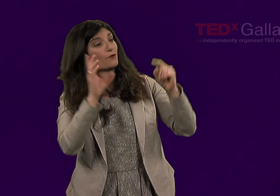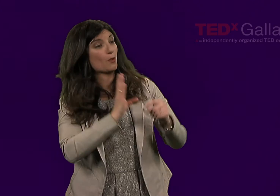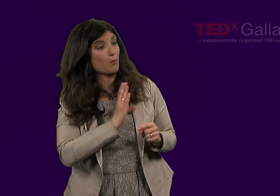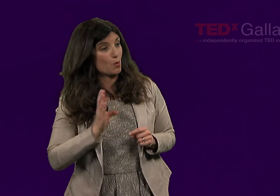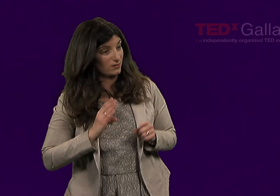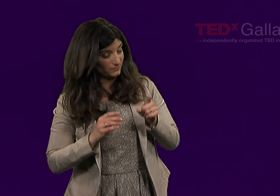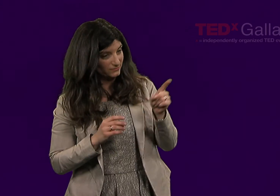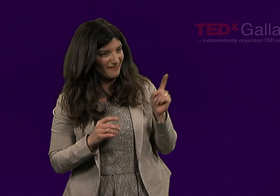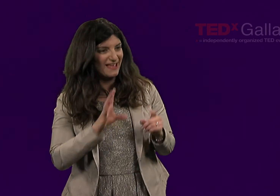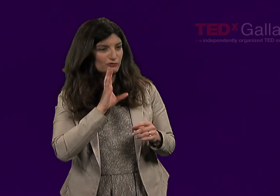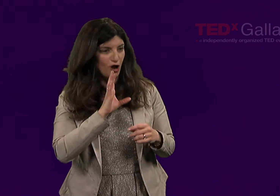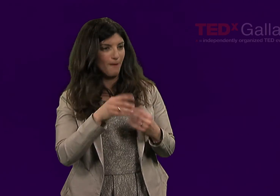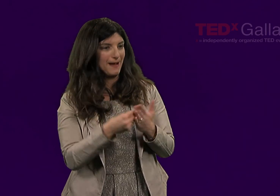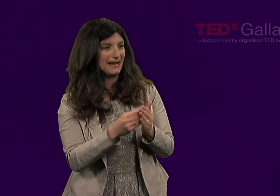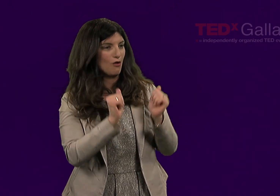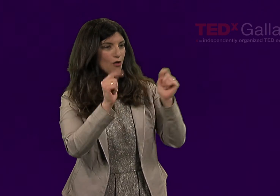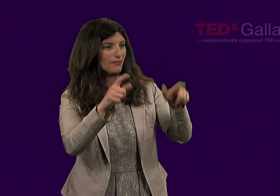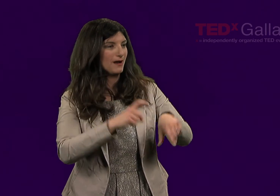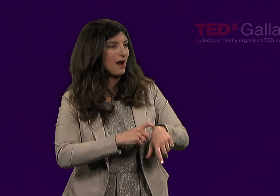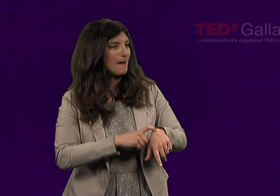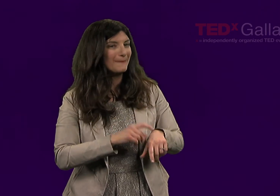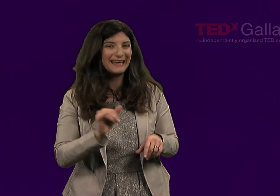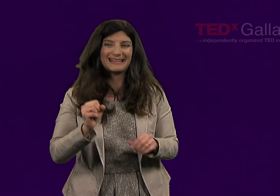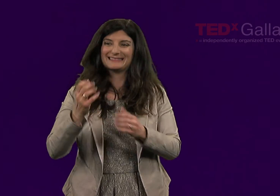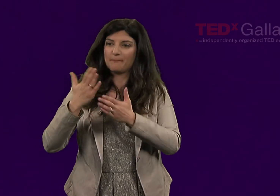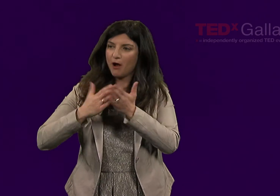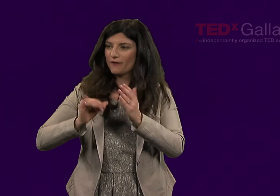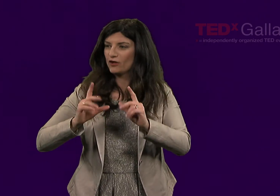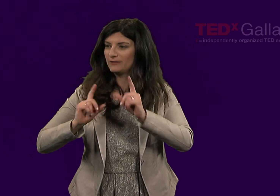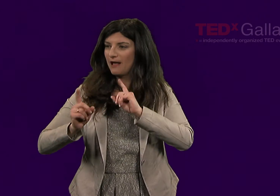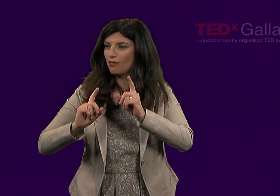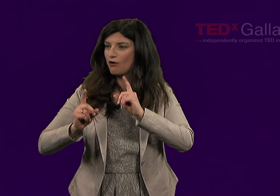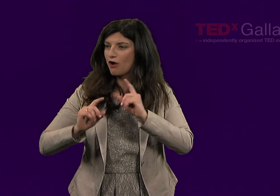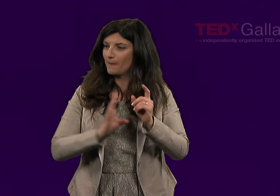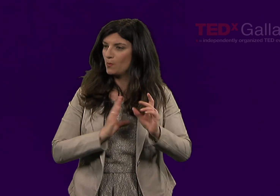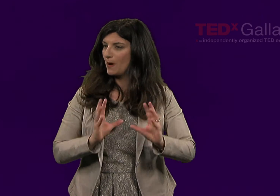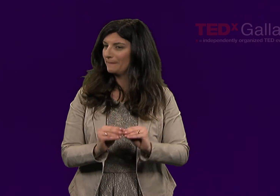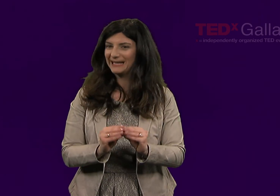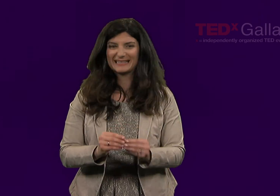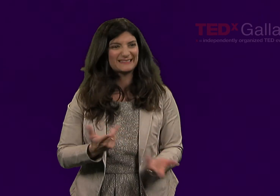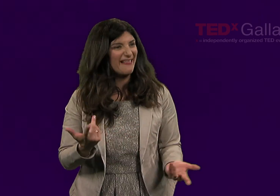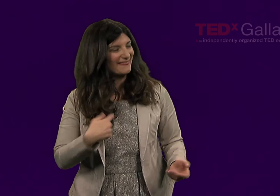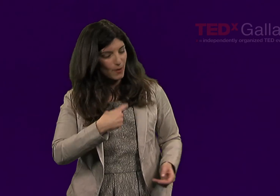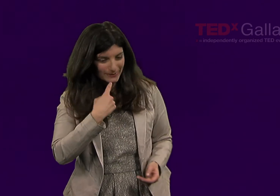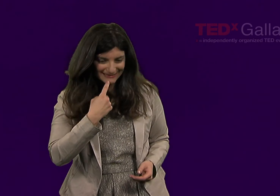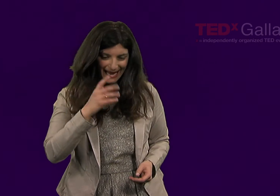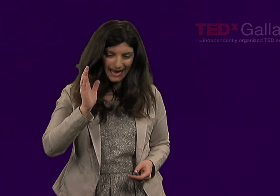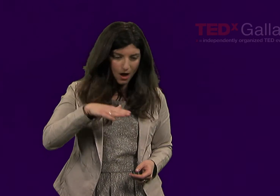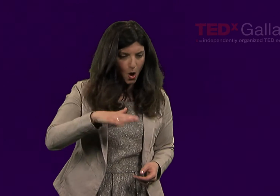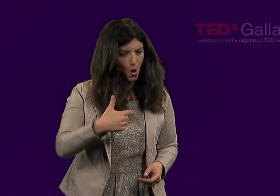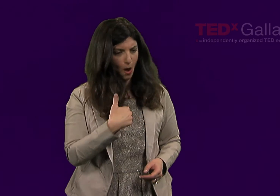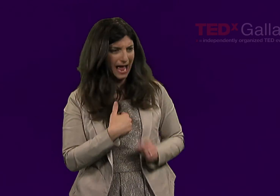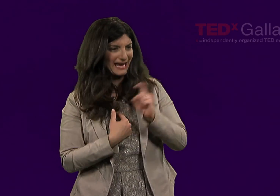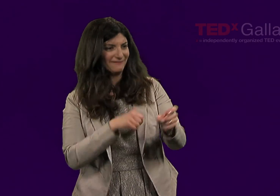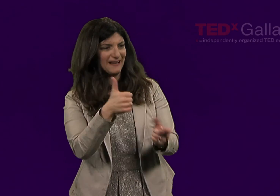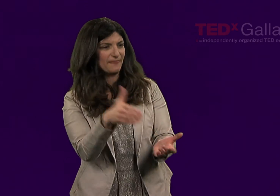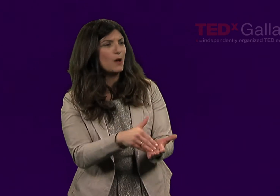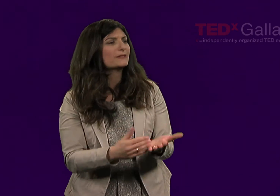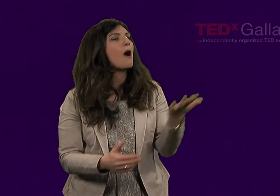because they talk about fundraising all the time. It's part of their daily dialogue in their board meetings. They'll talk about one member giving $10,000